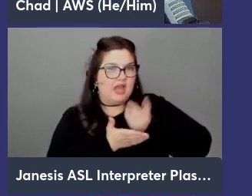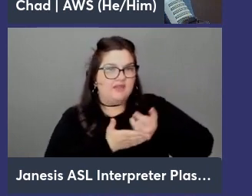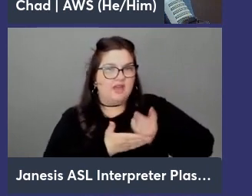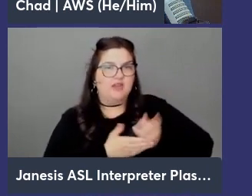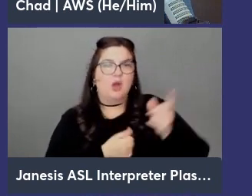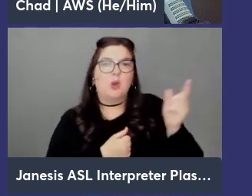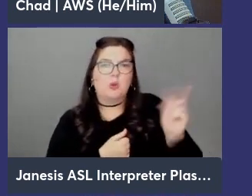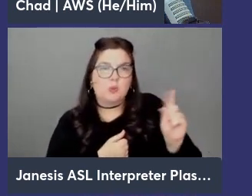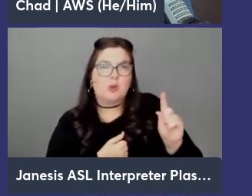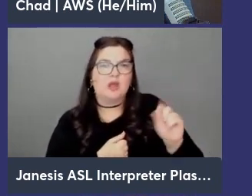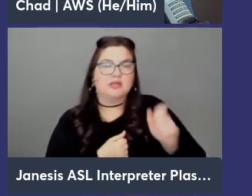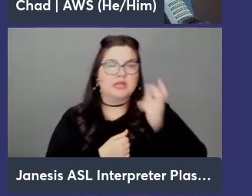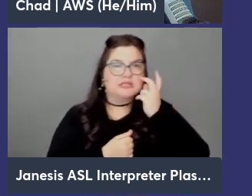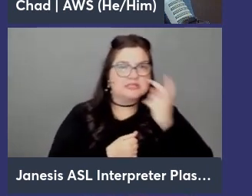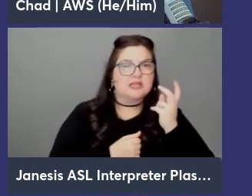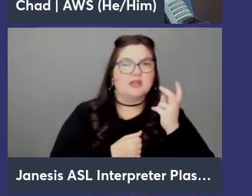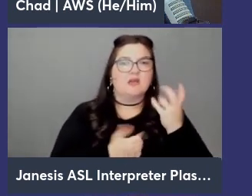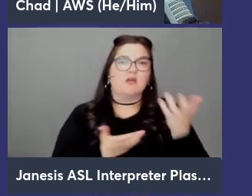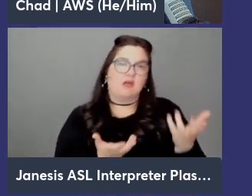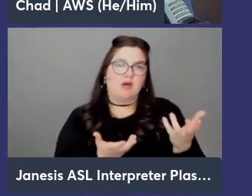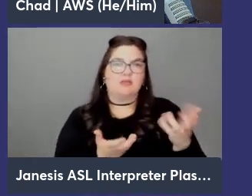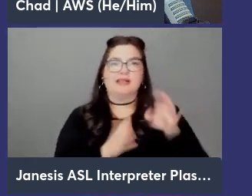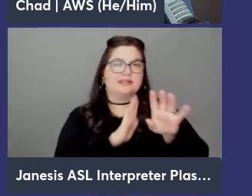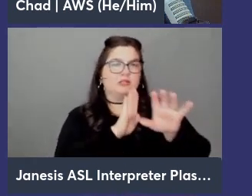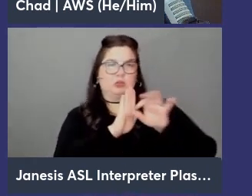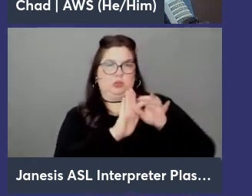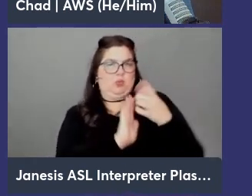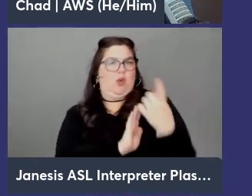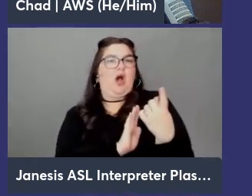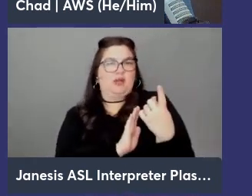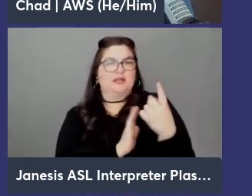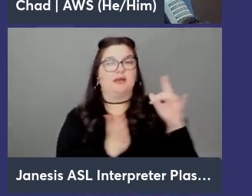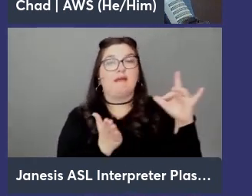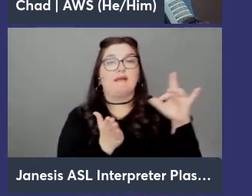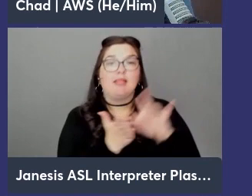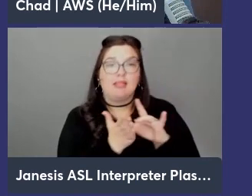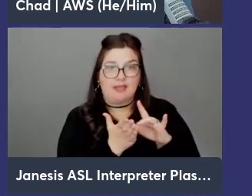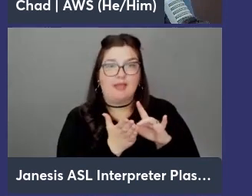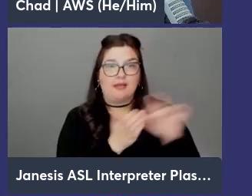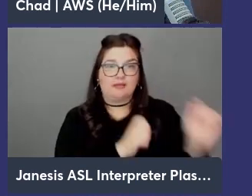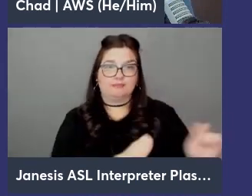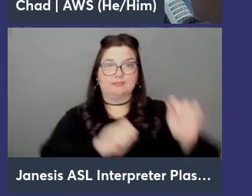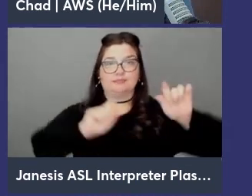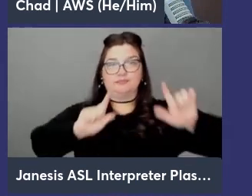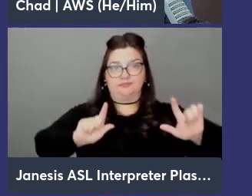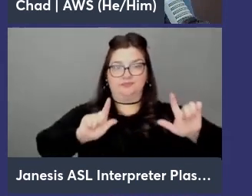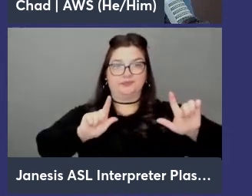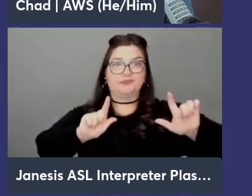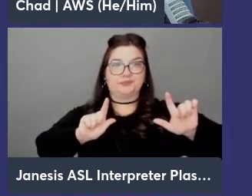Some have cold start, for example, let's choose one of those, click on it, and then we go to the debugging,